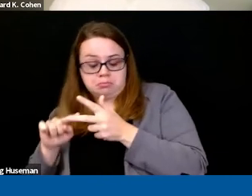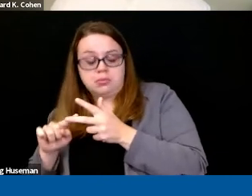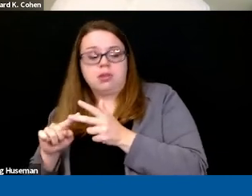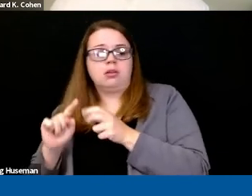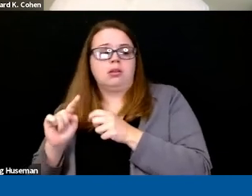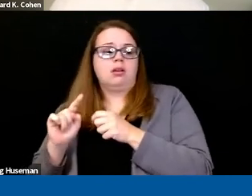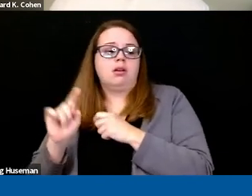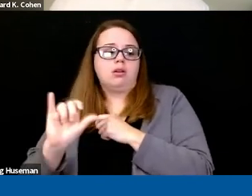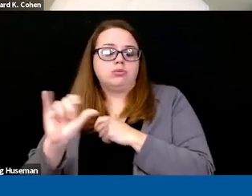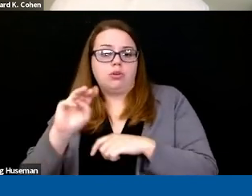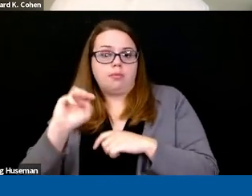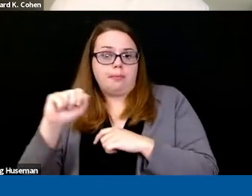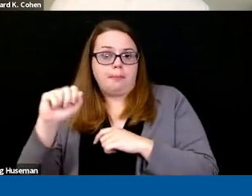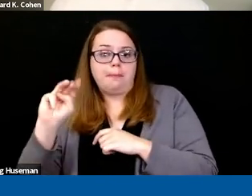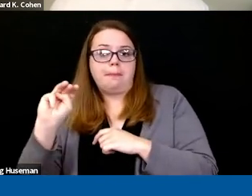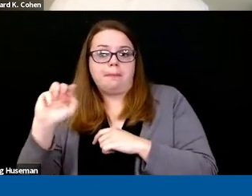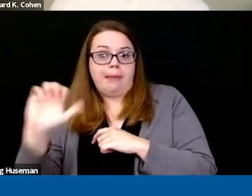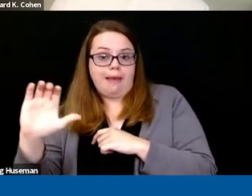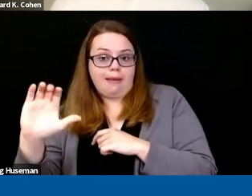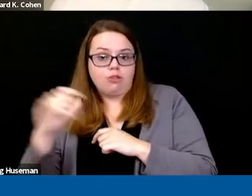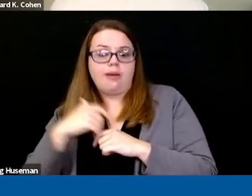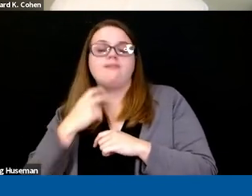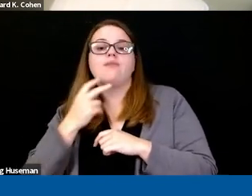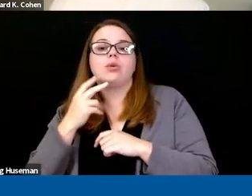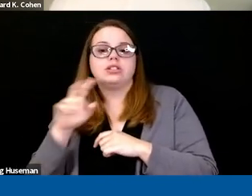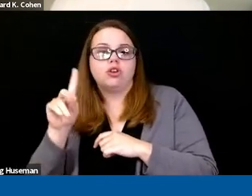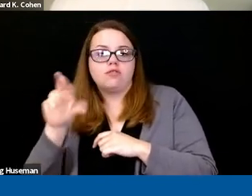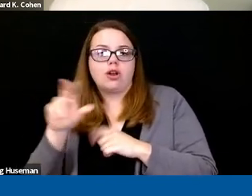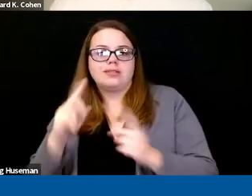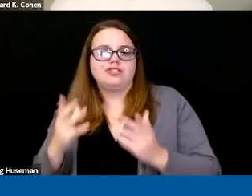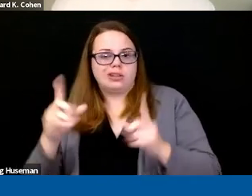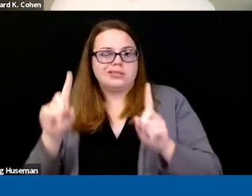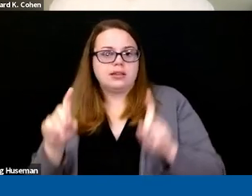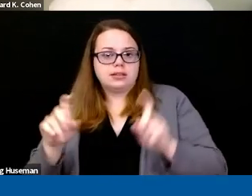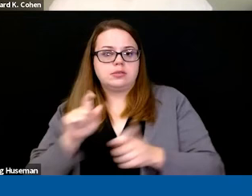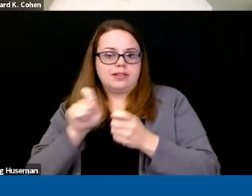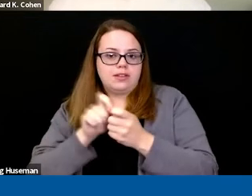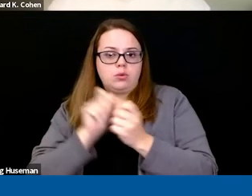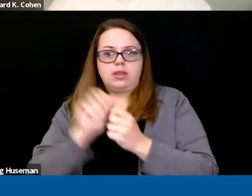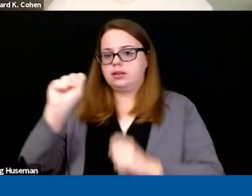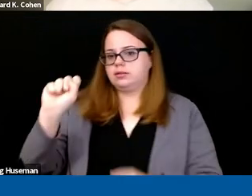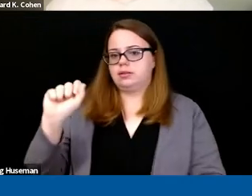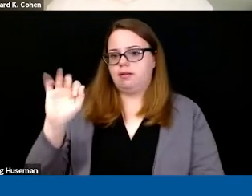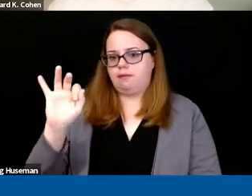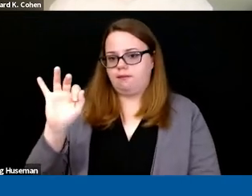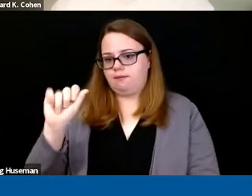Also on Mac as well, you have VoiceOver that I suggest testing specifically with Safari. You may run into issues if you're using Safari